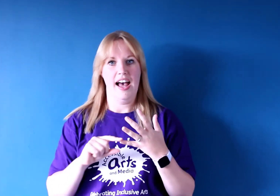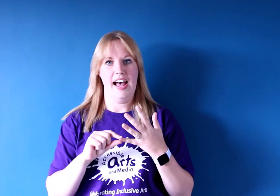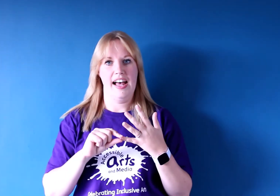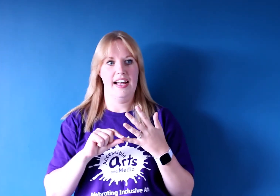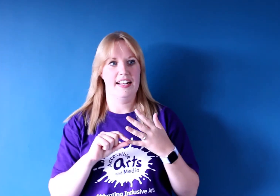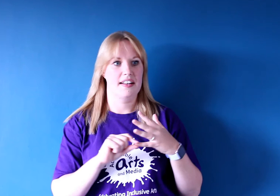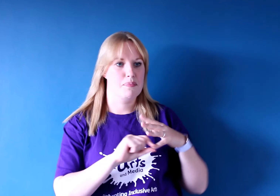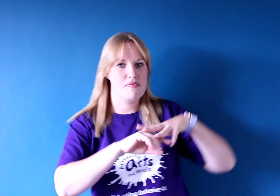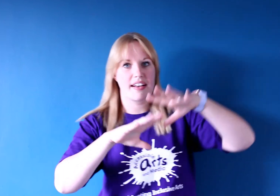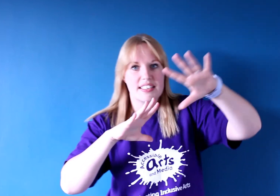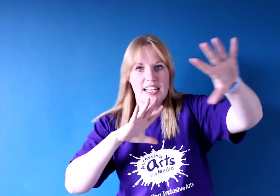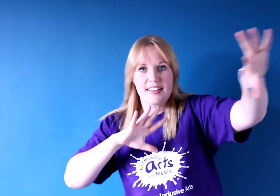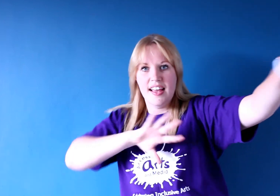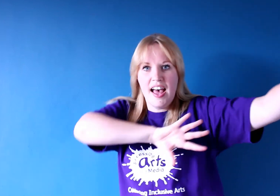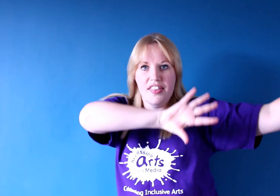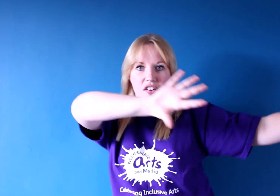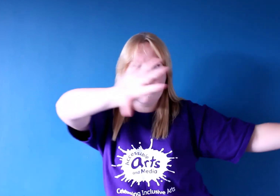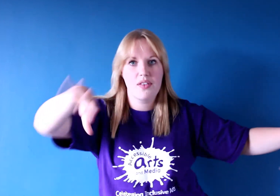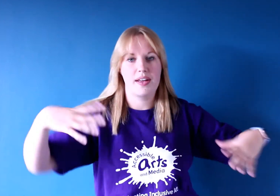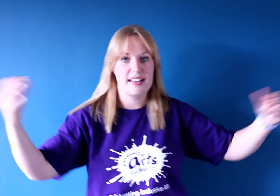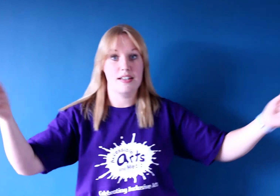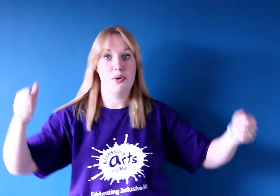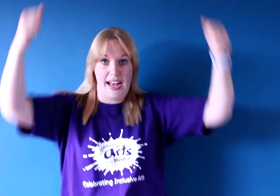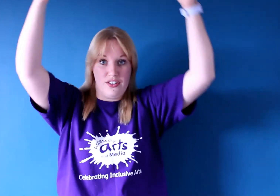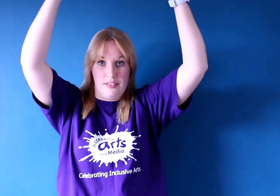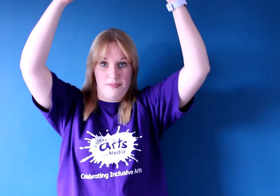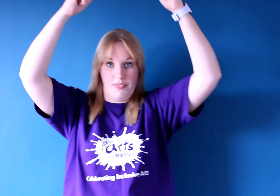and branches and they’re all in the way. So you need to put your hat on,